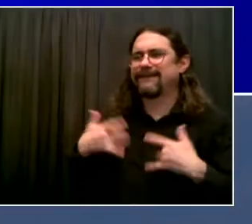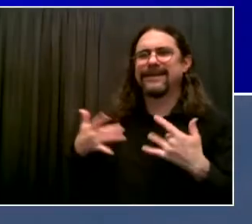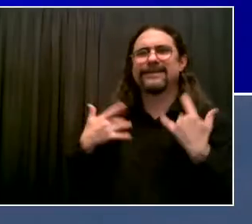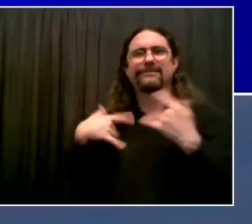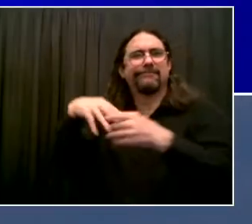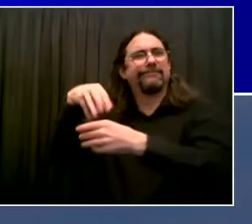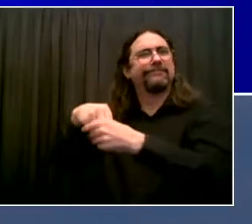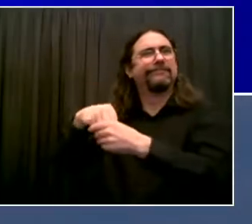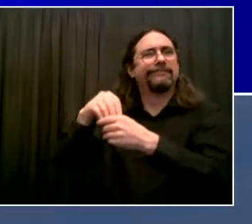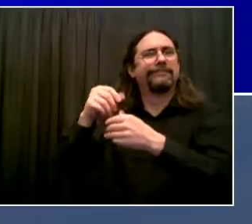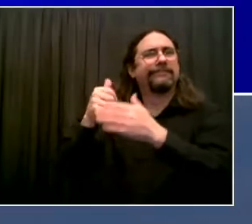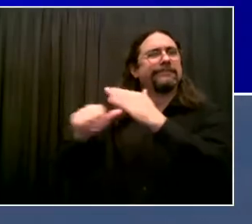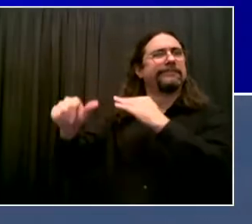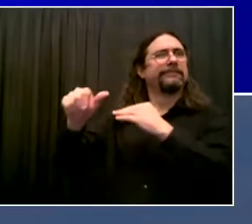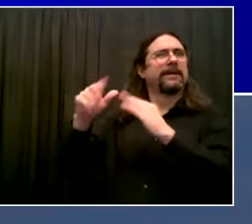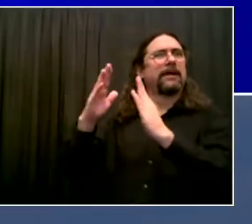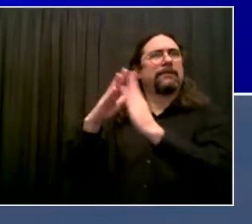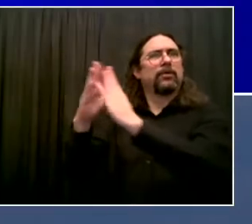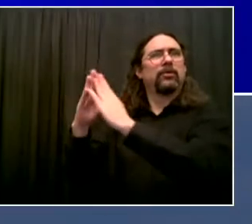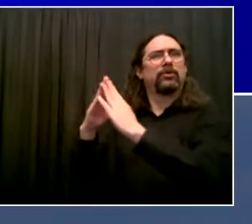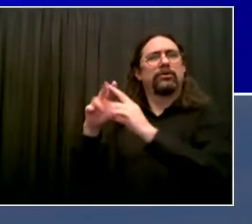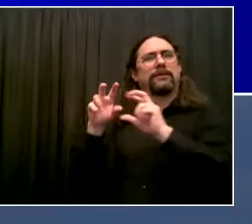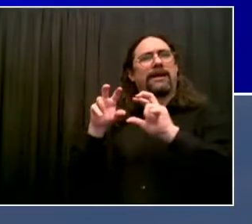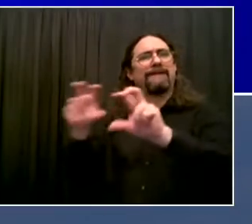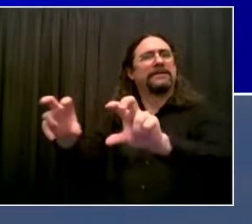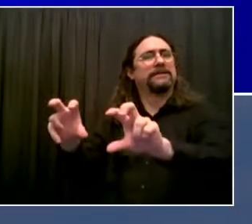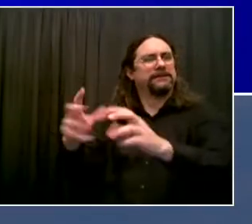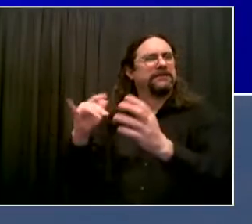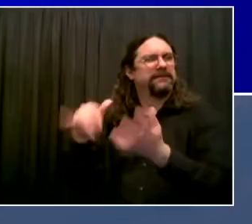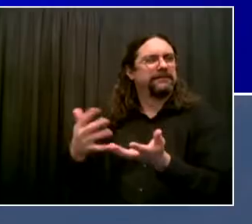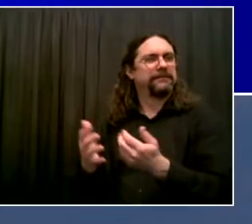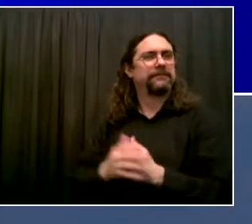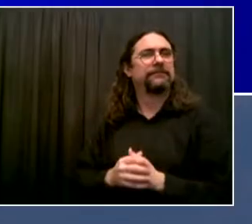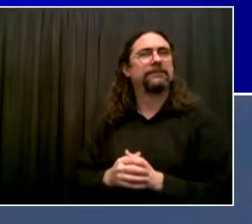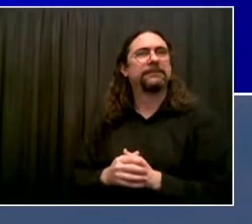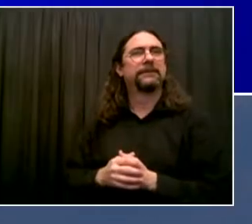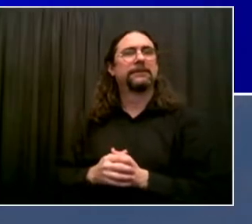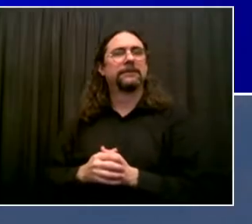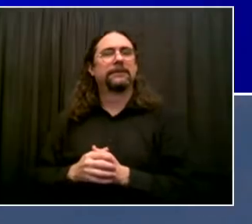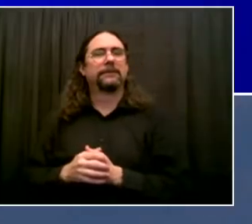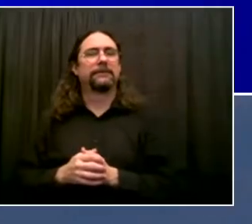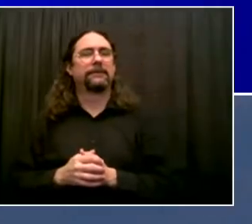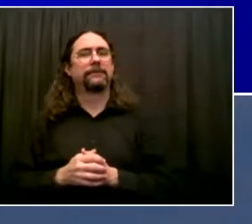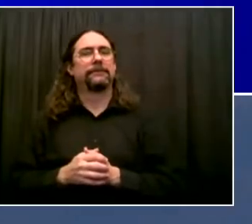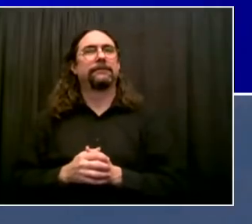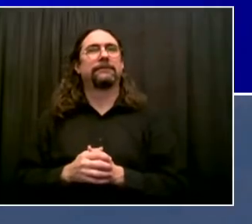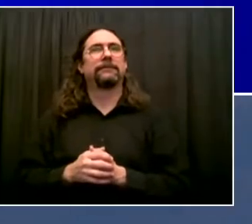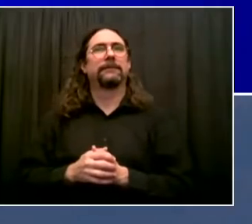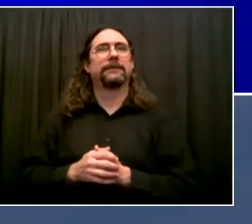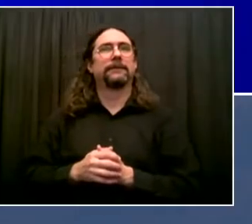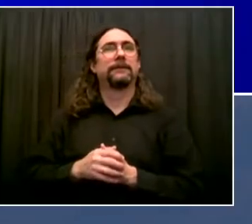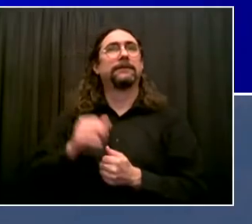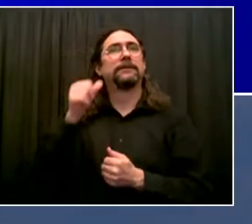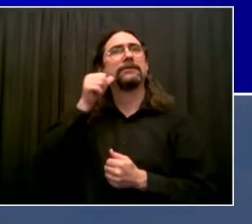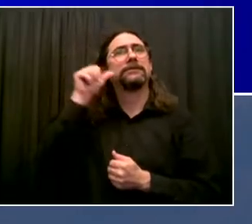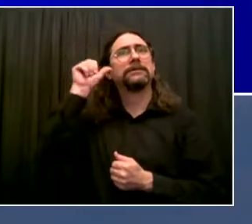AT THE HOURS MOST SENSITIVE. THOSE ARE JUST EXAMPLES.